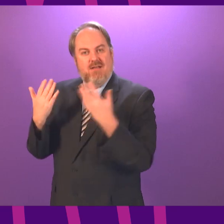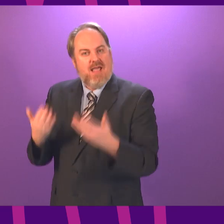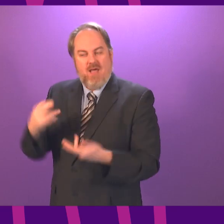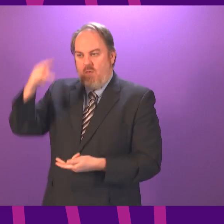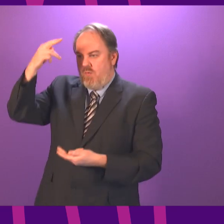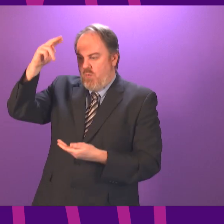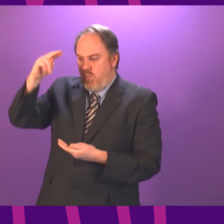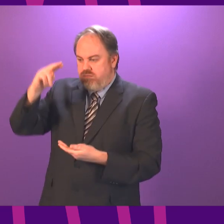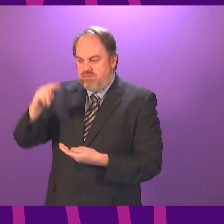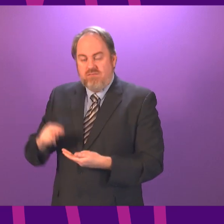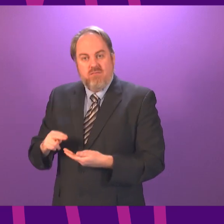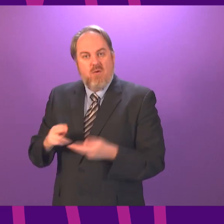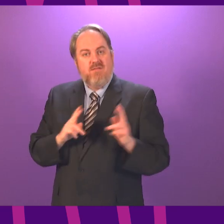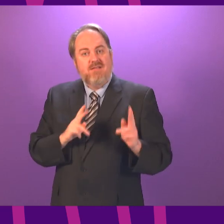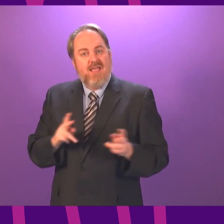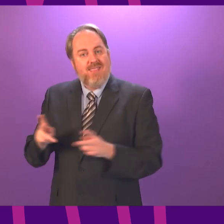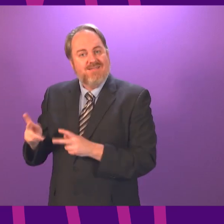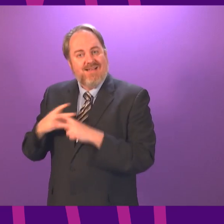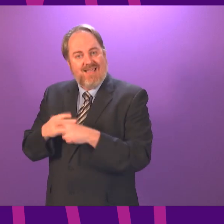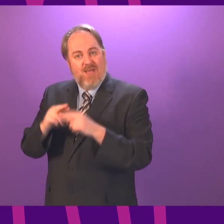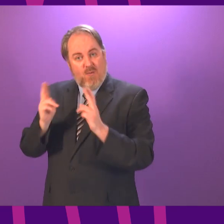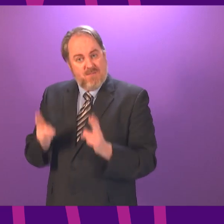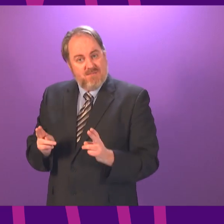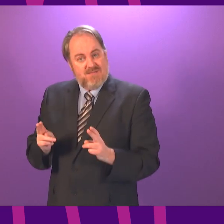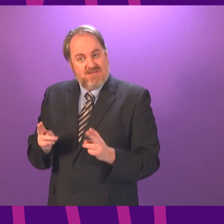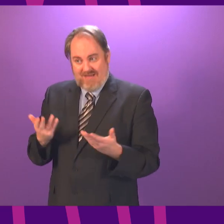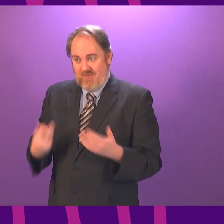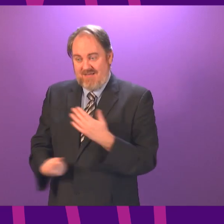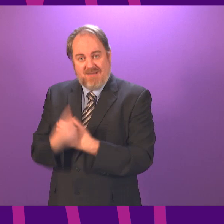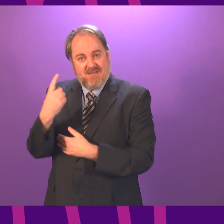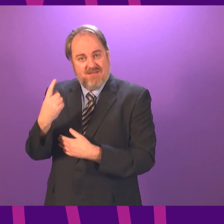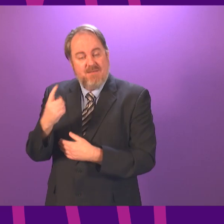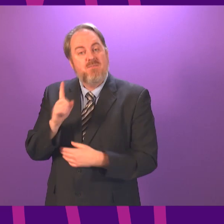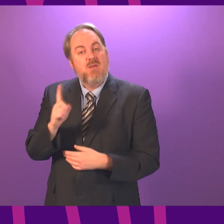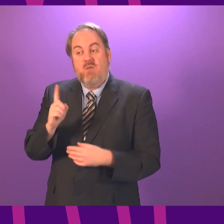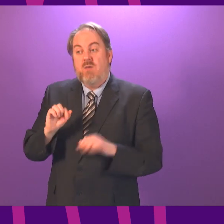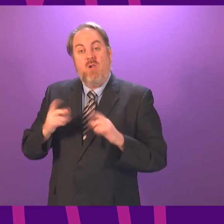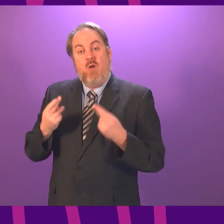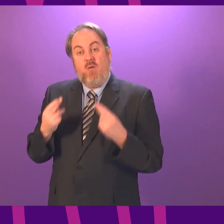reduction in deaths in care homes. I am not sure whether that will be exactly mirrored